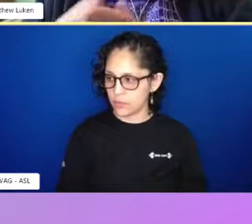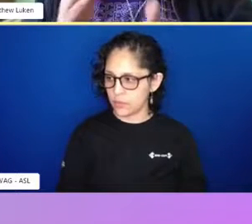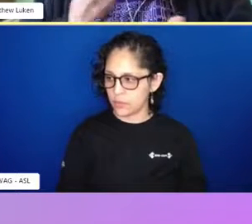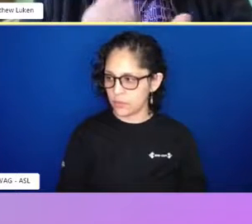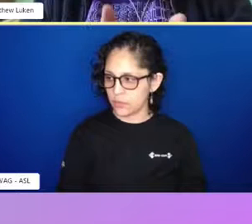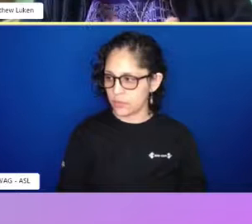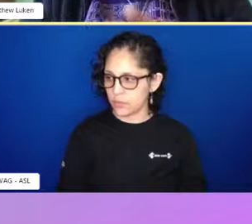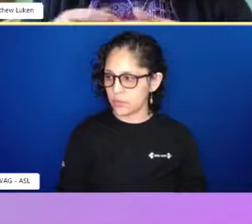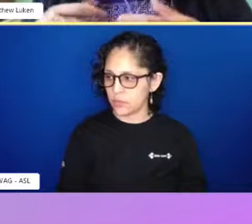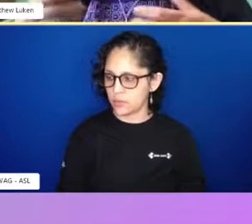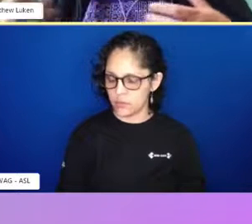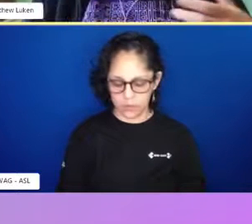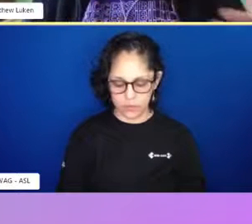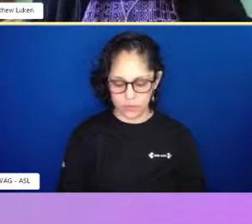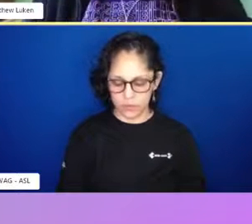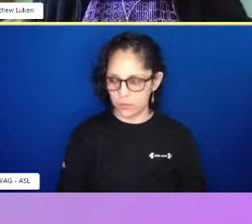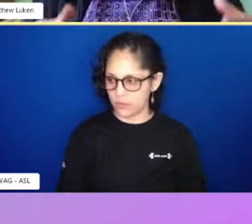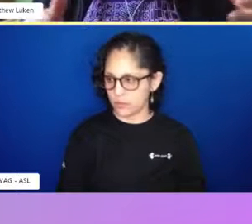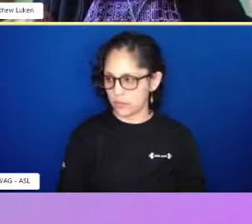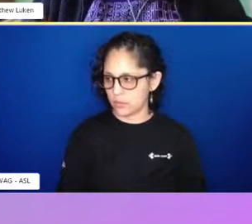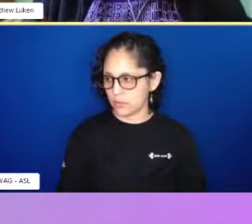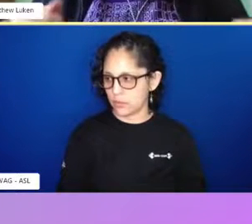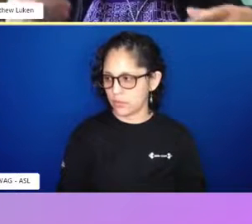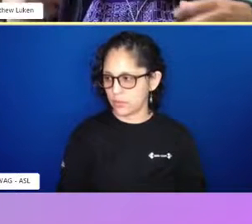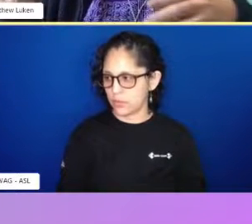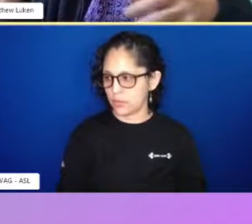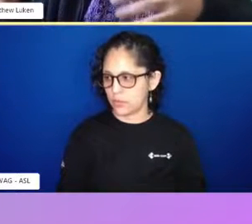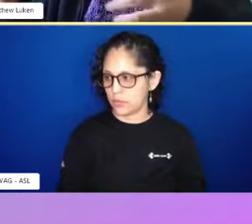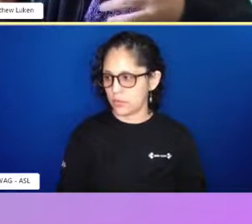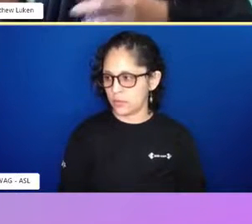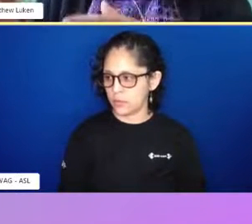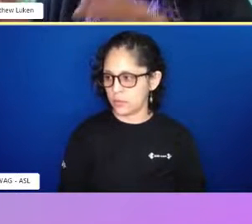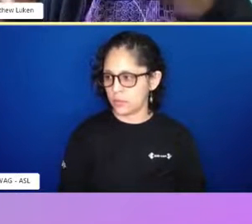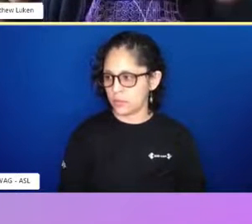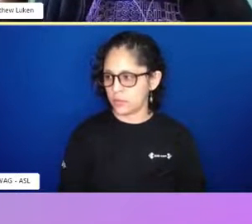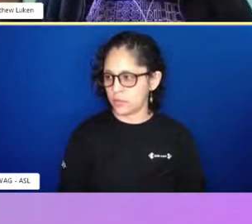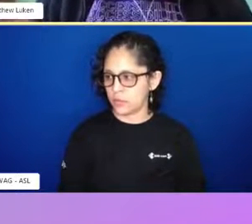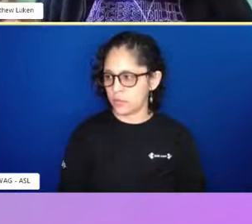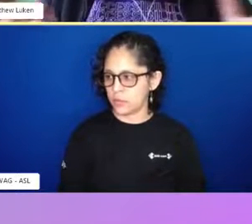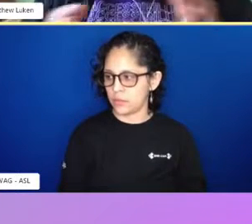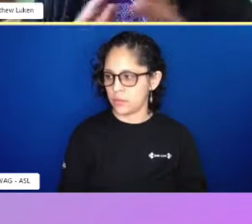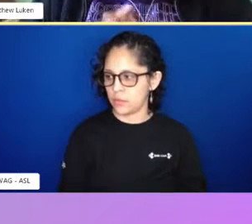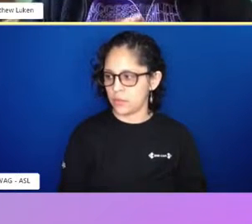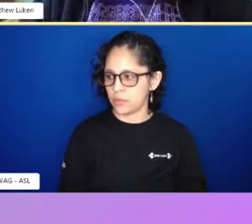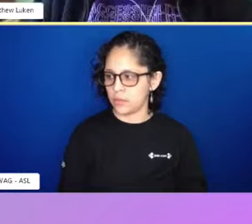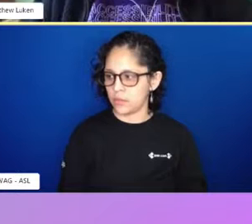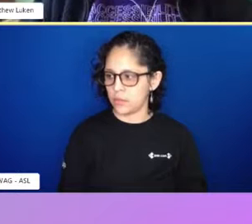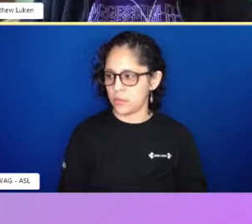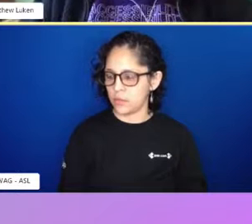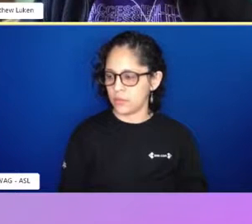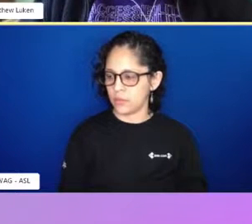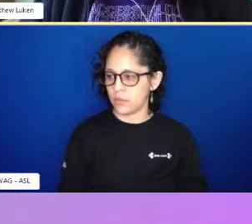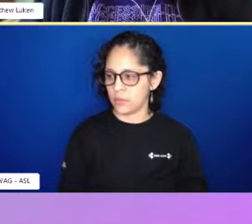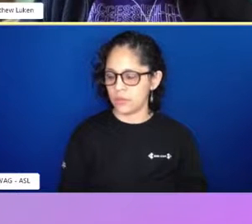it in detail, big asterisks on this is keep in mind it's generalized, your approach is going to depend on